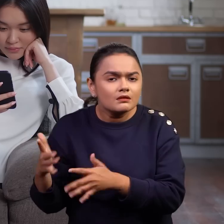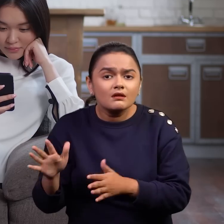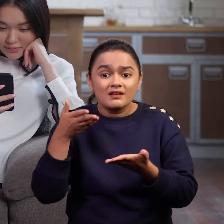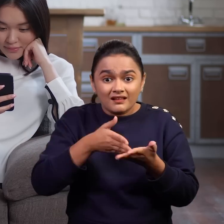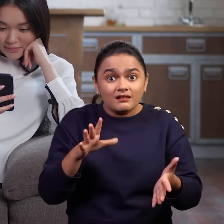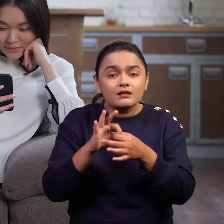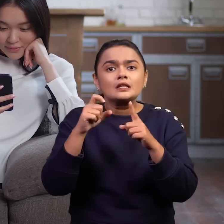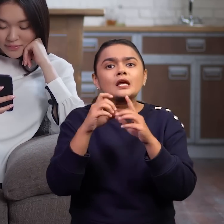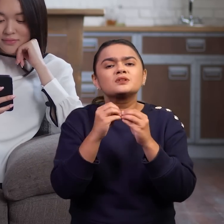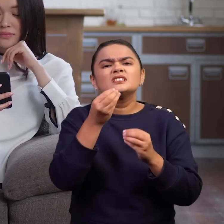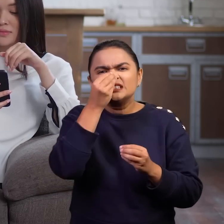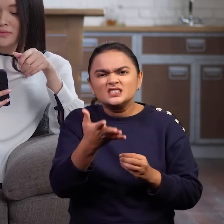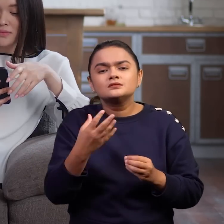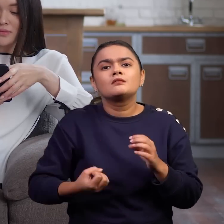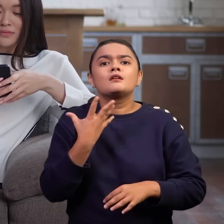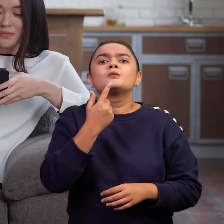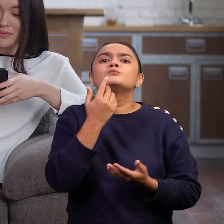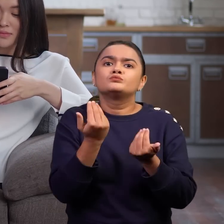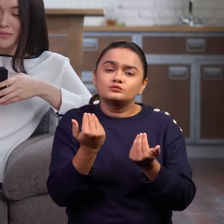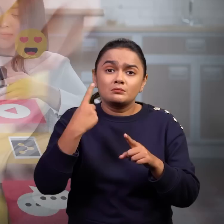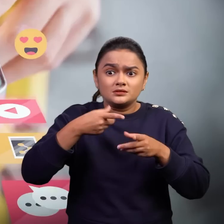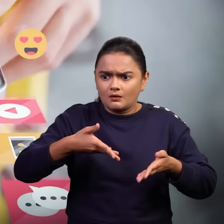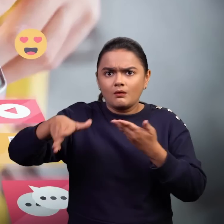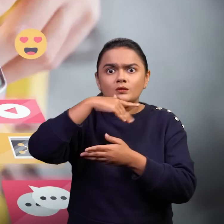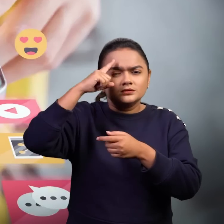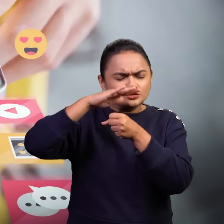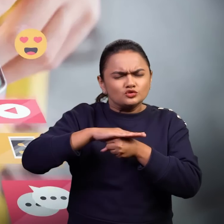Because of this, there are high chances of developing diabetes. We are also always stressed.